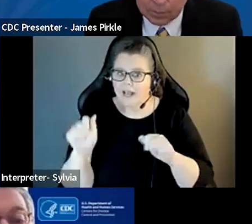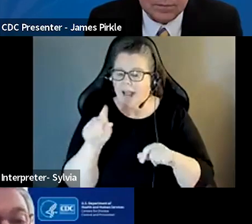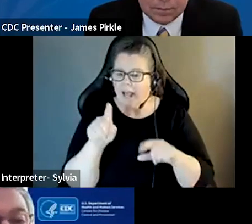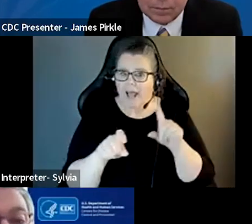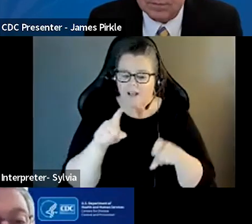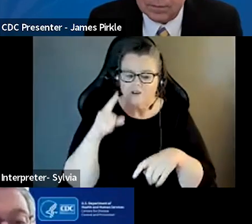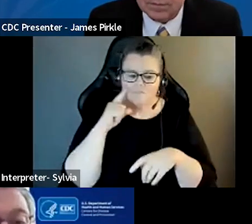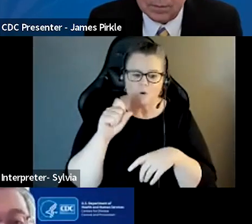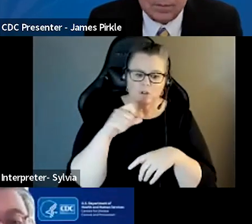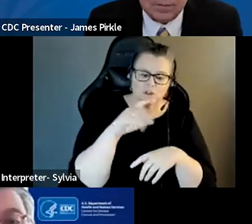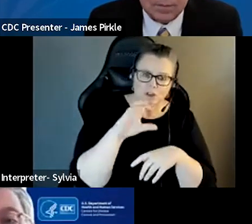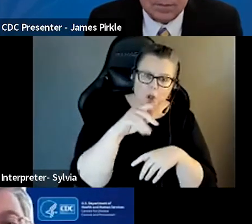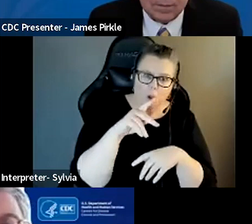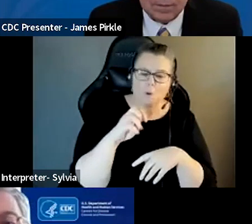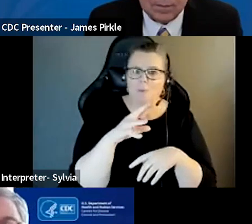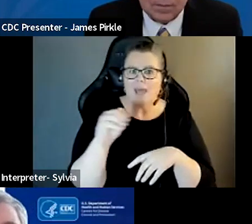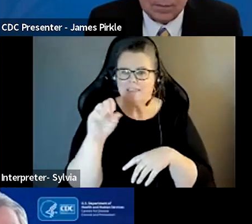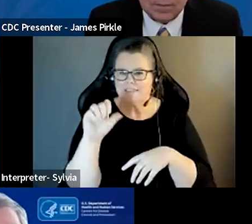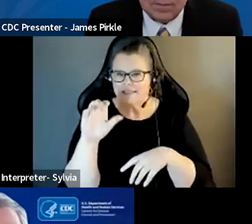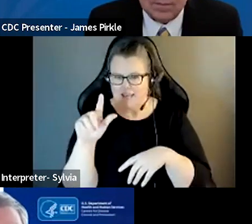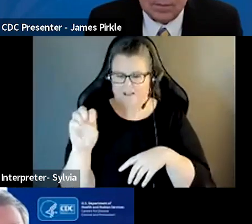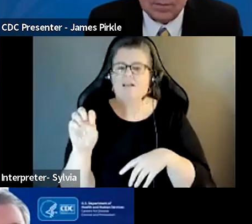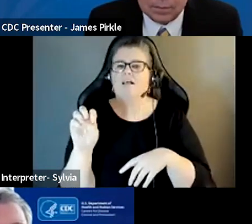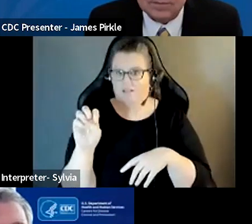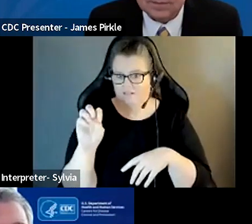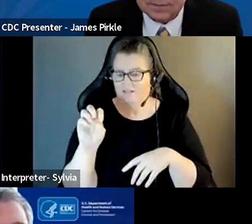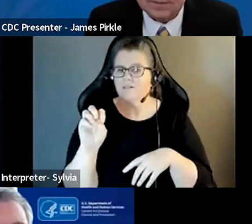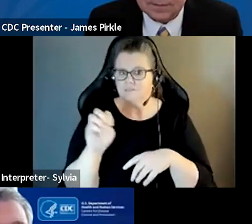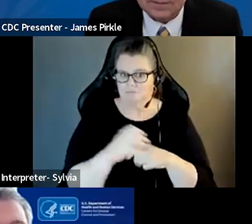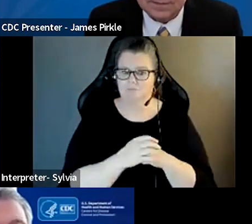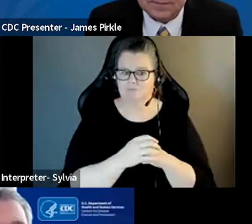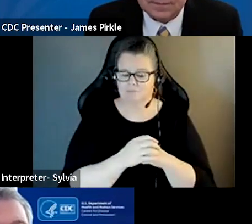or about the work that you've already done, to be able to ask. And to you, Josh.